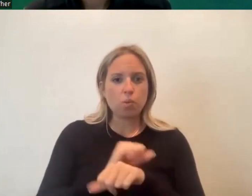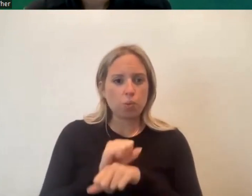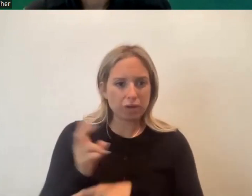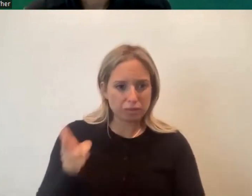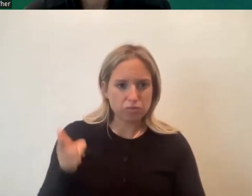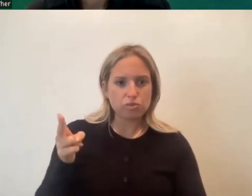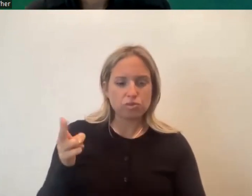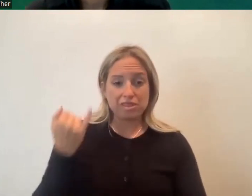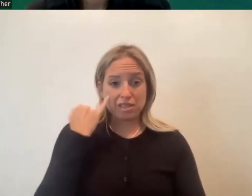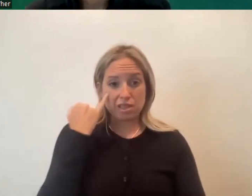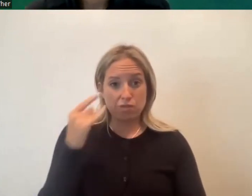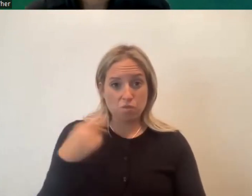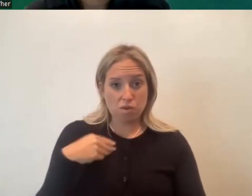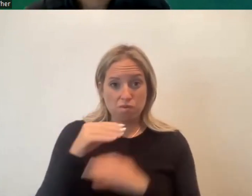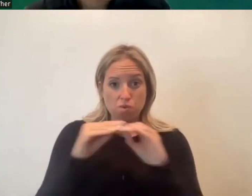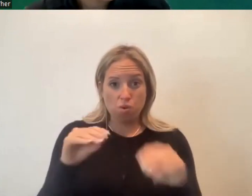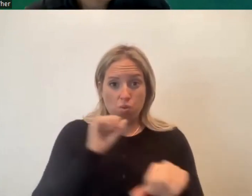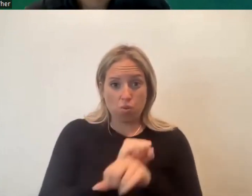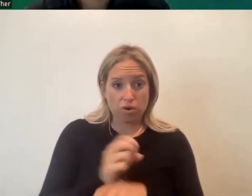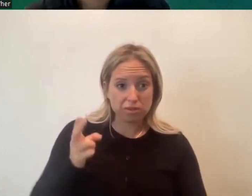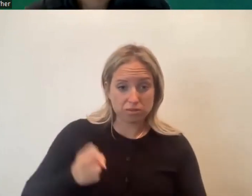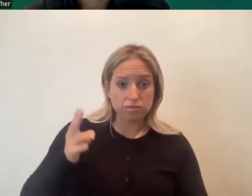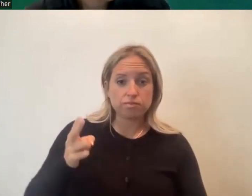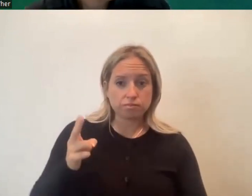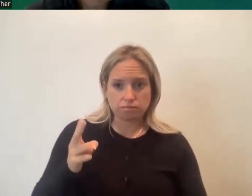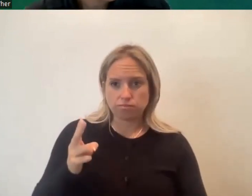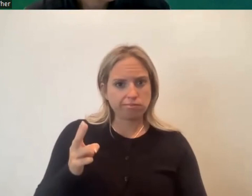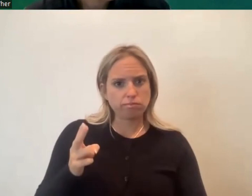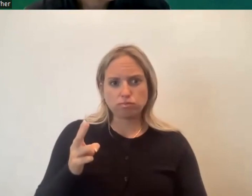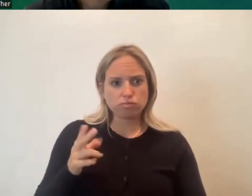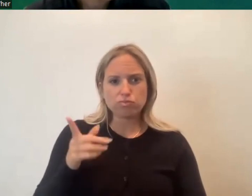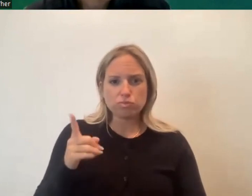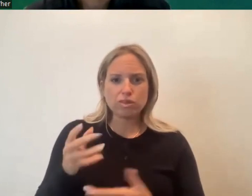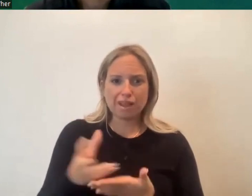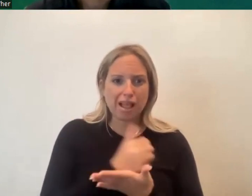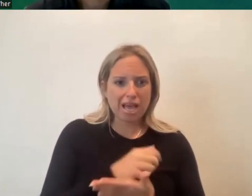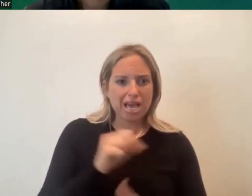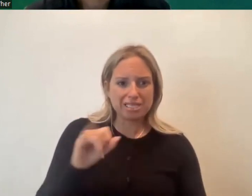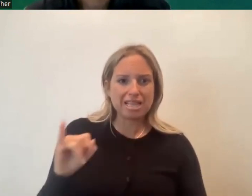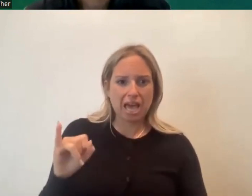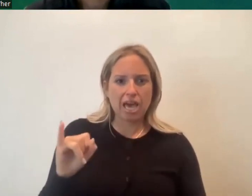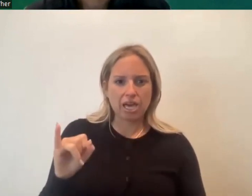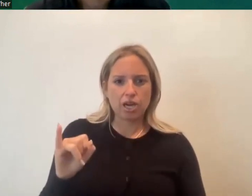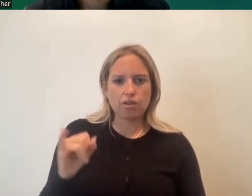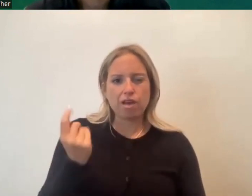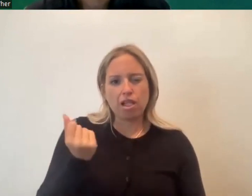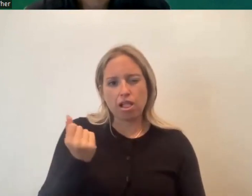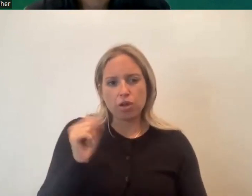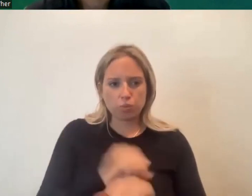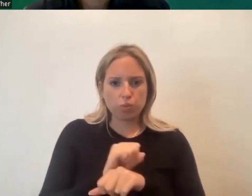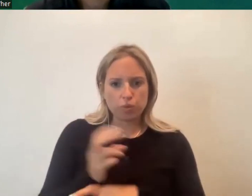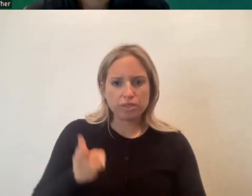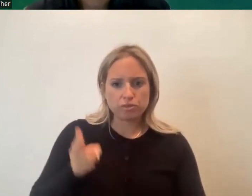If you have no work history, then you likely will get SSI or very little work history. Is that right?